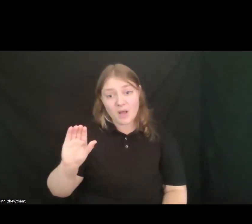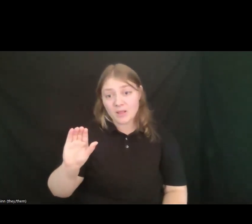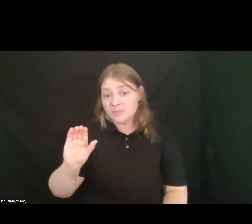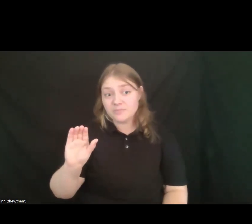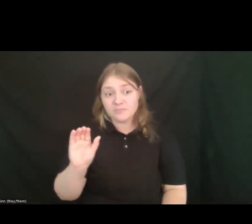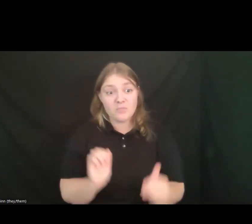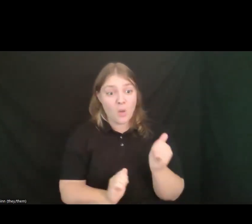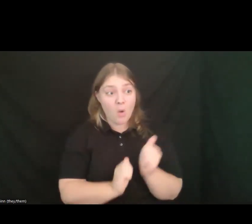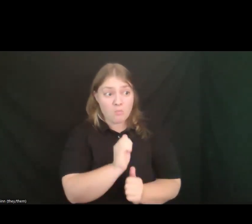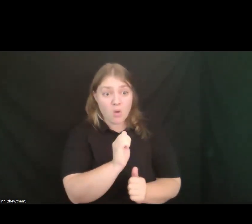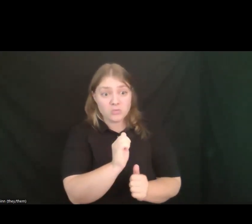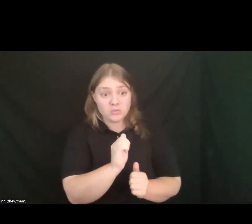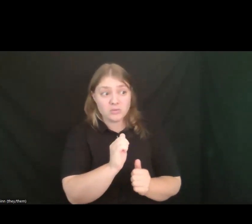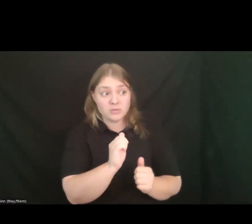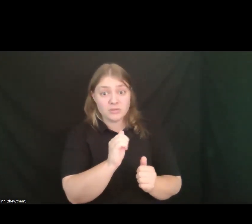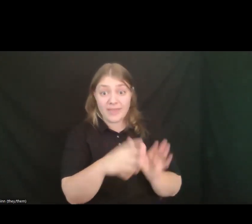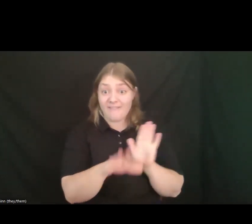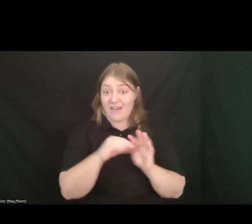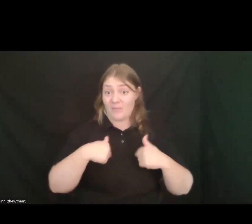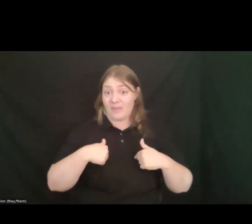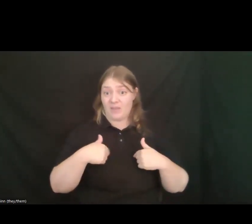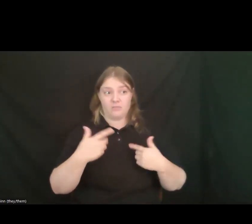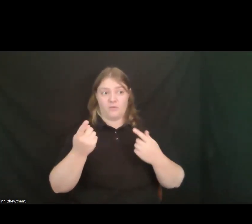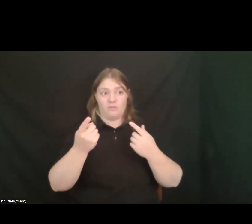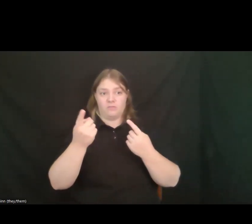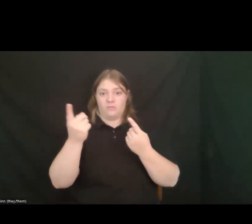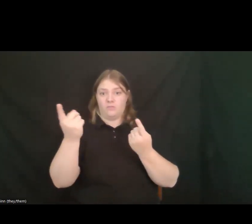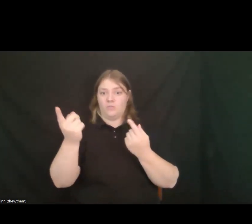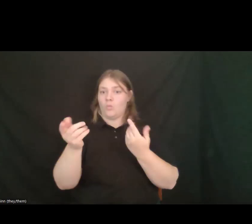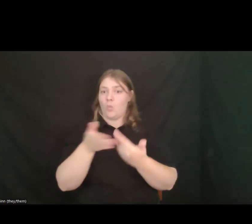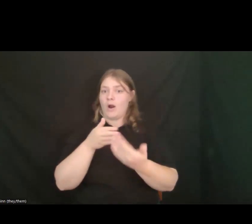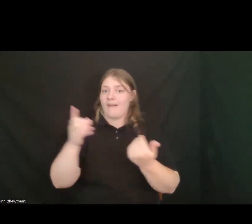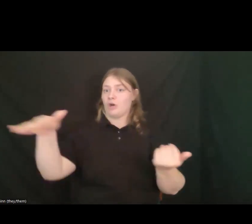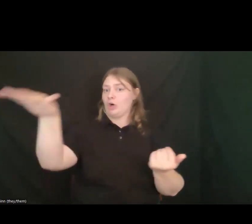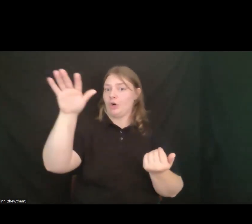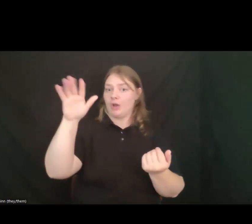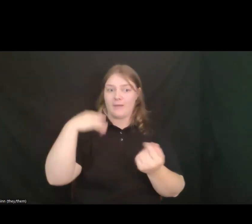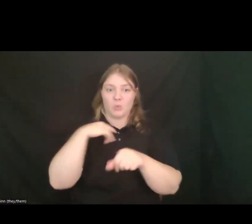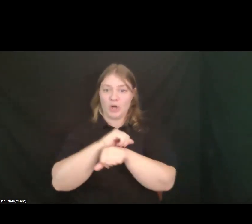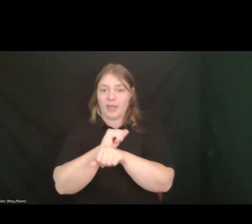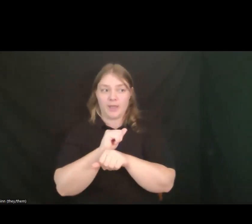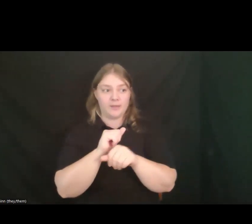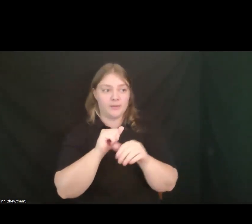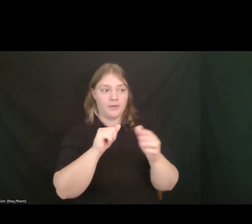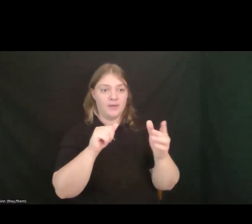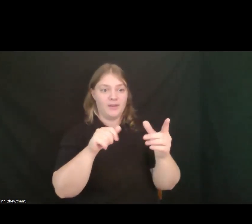them followed me from wherever I was working and they came and that became my base but as I worked